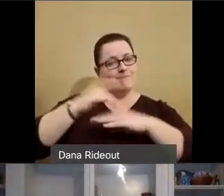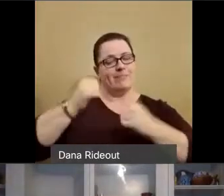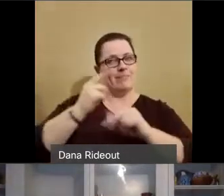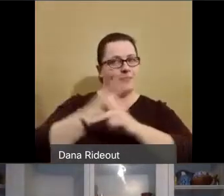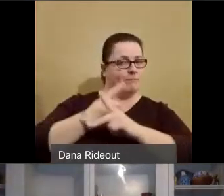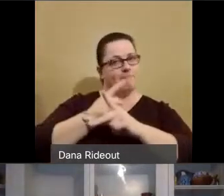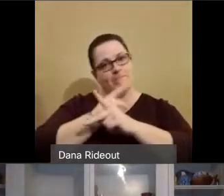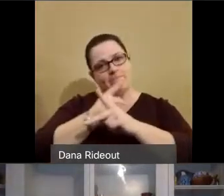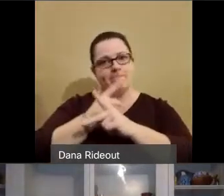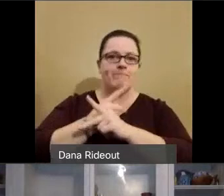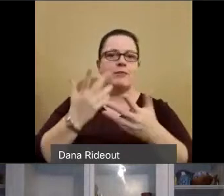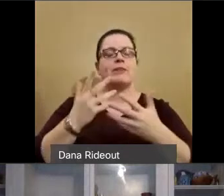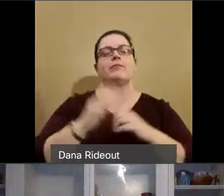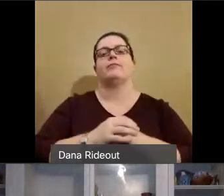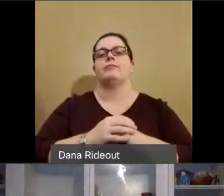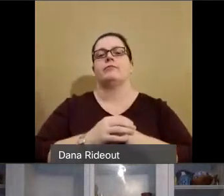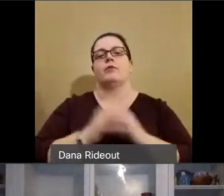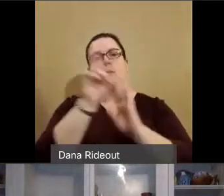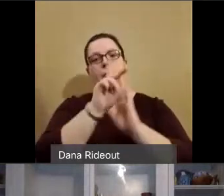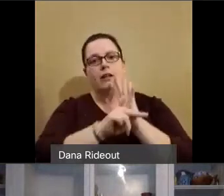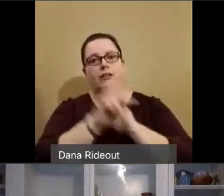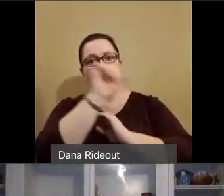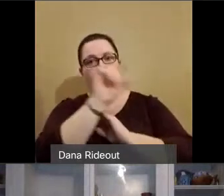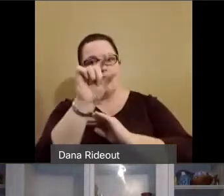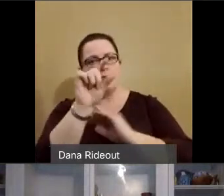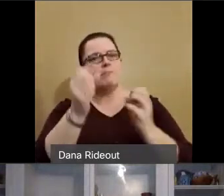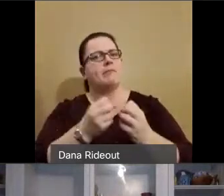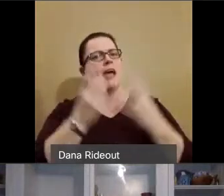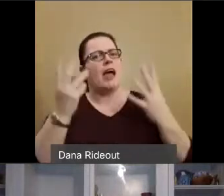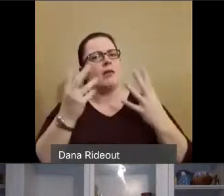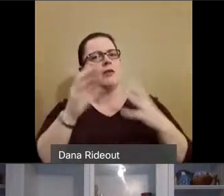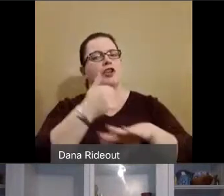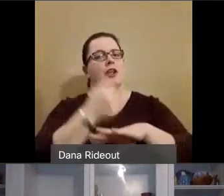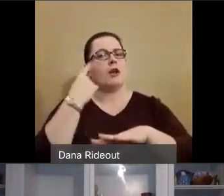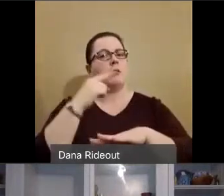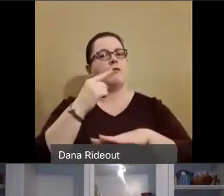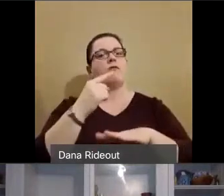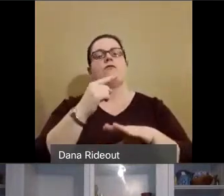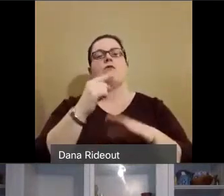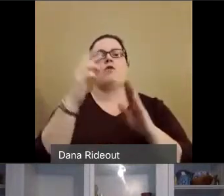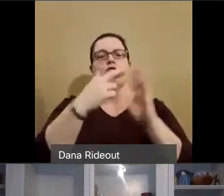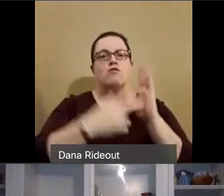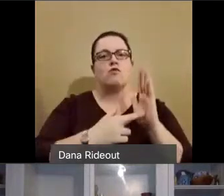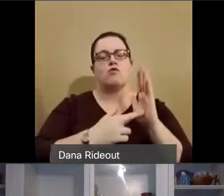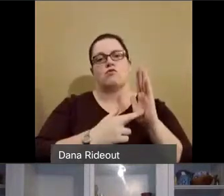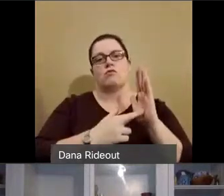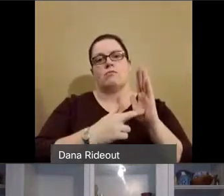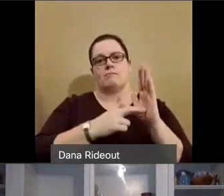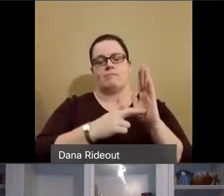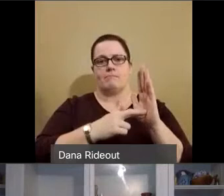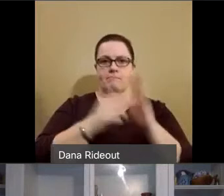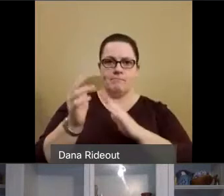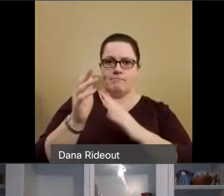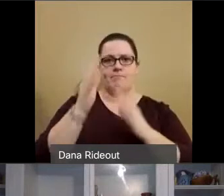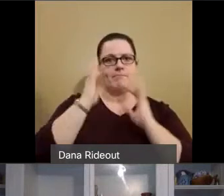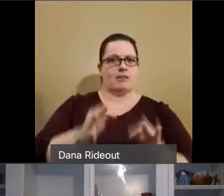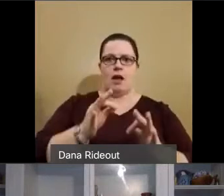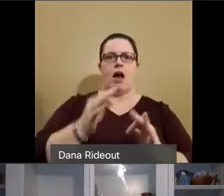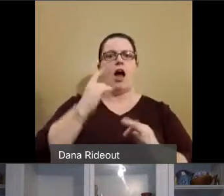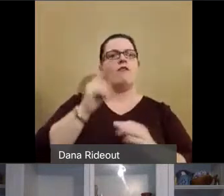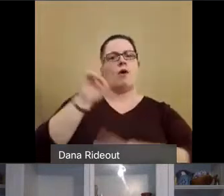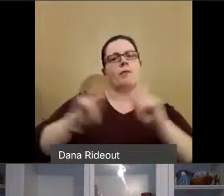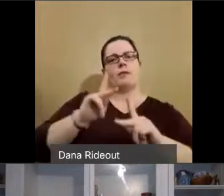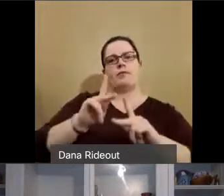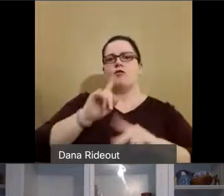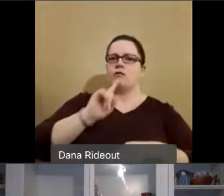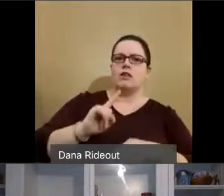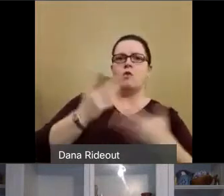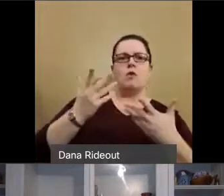How much of policy and governance is set to create regulations and rules or to send signals to people around what isn't isn't good or okay. Or safe in this environment.